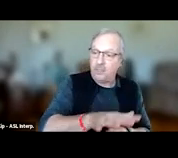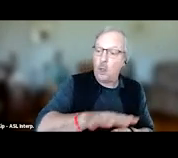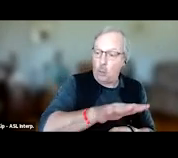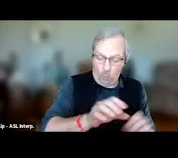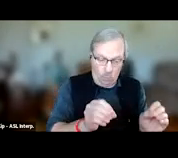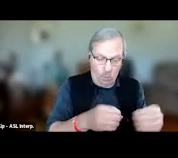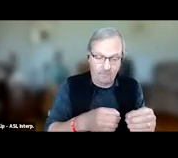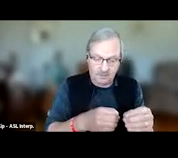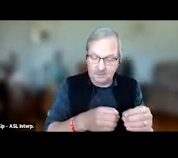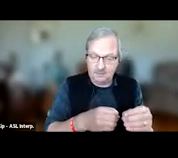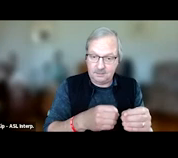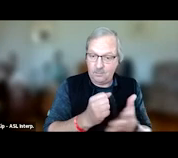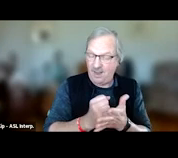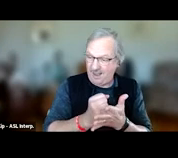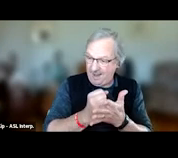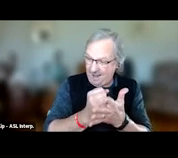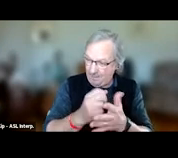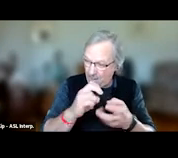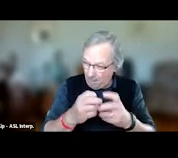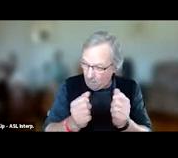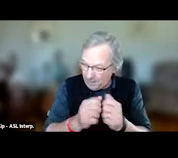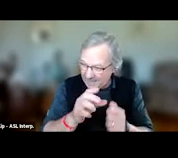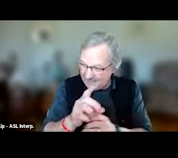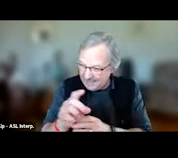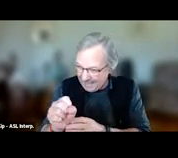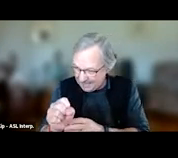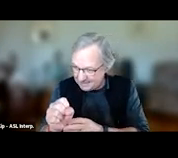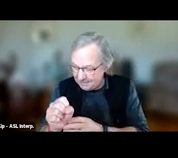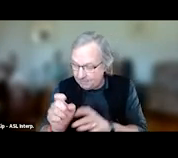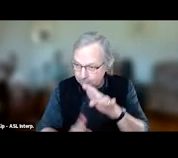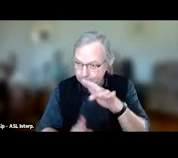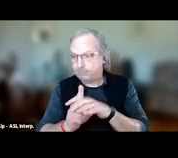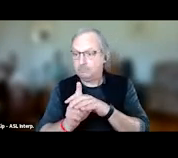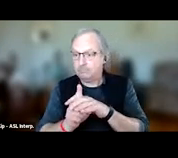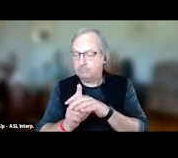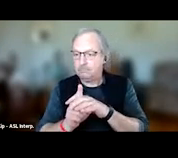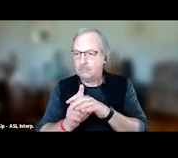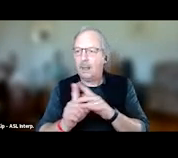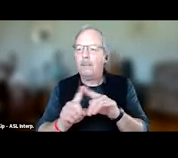We can even help with problems with DDS if it comes up, but that's what we're here for.